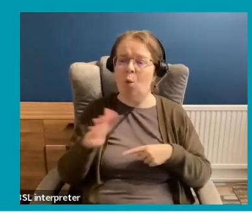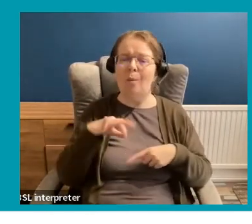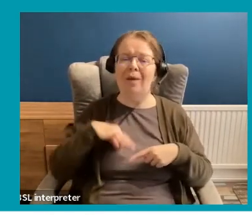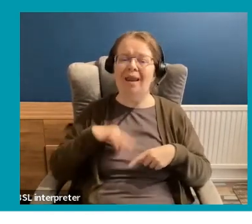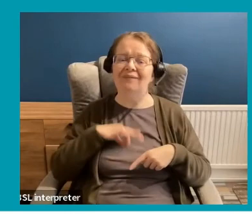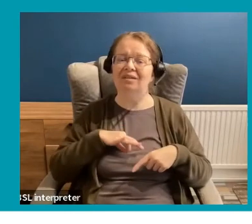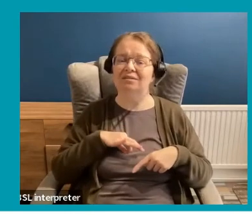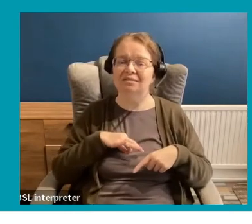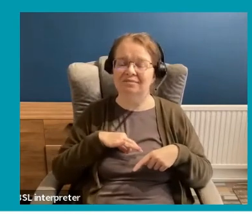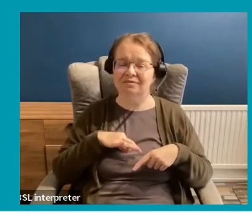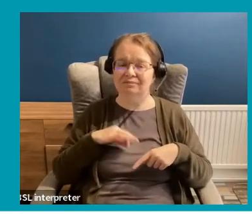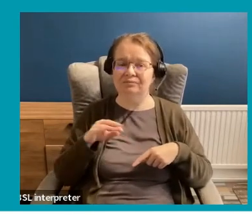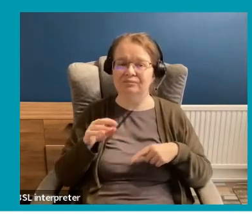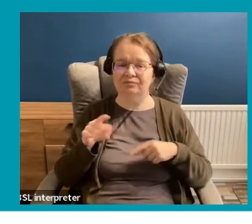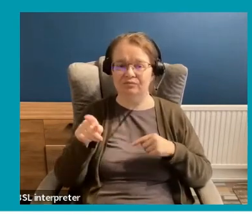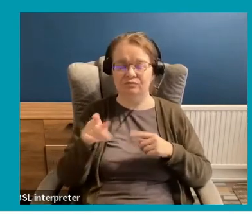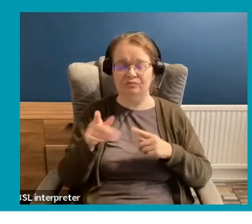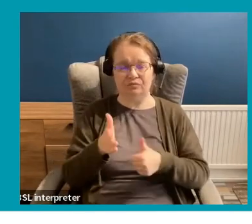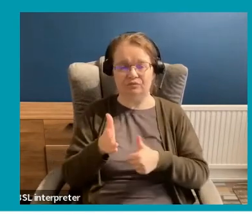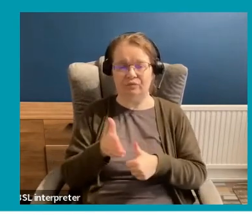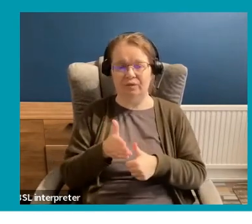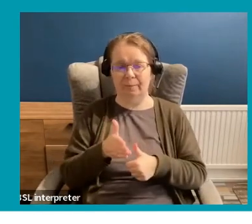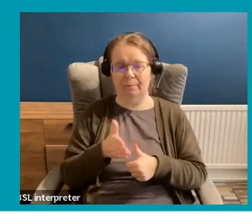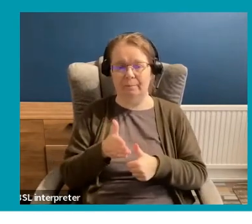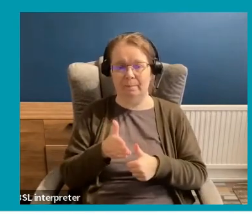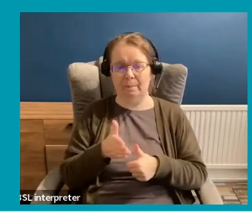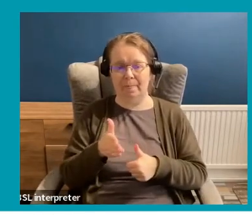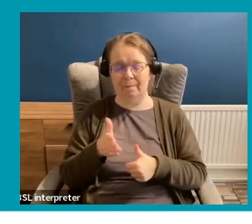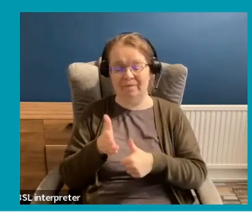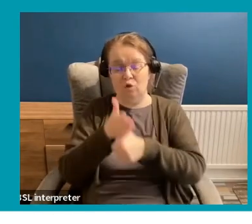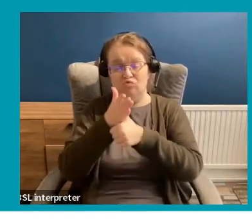benefiting from it. The original was to